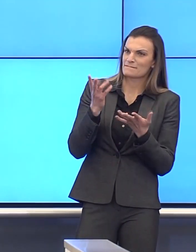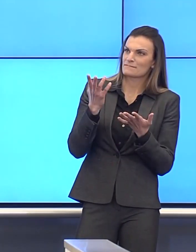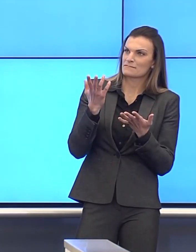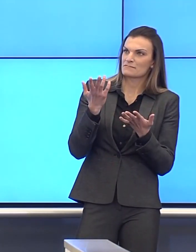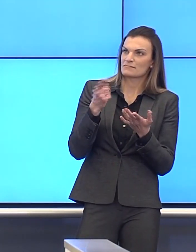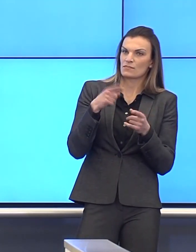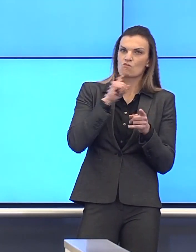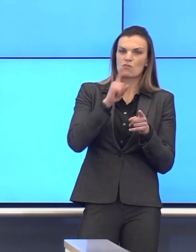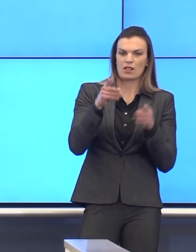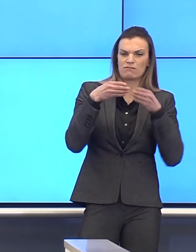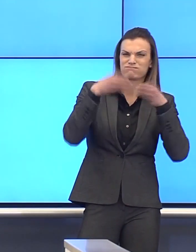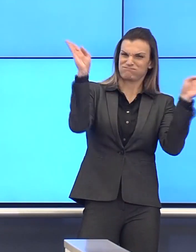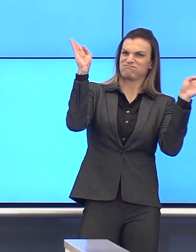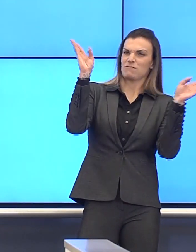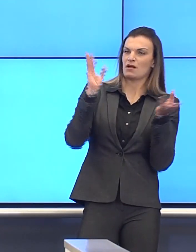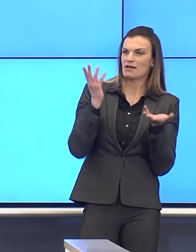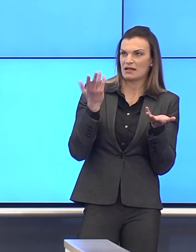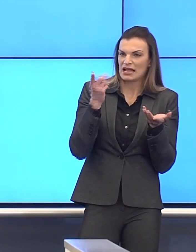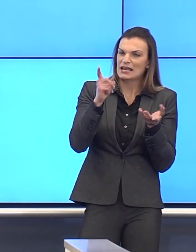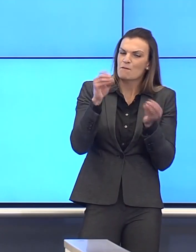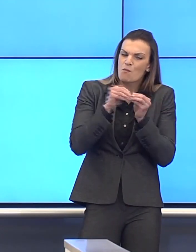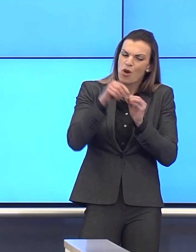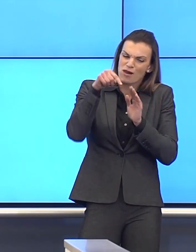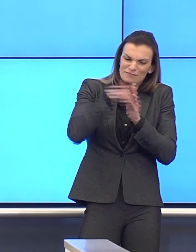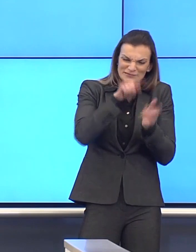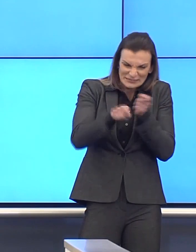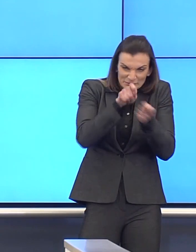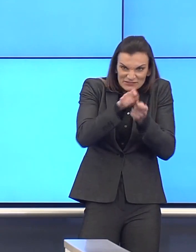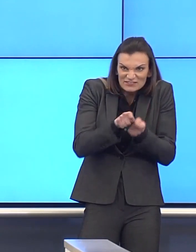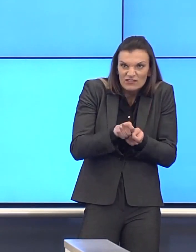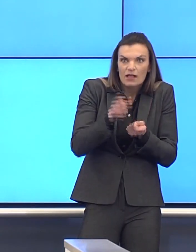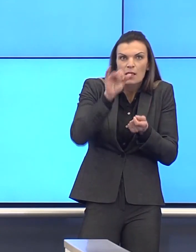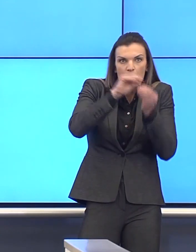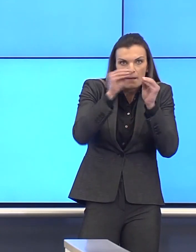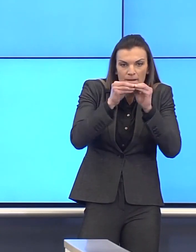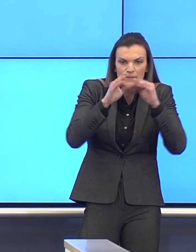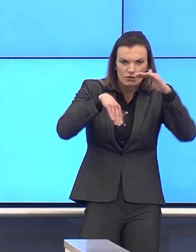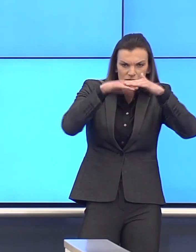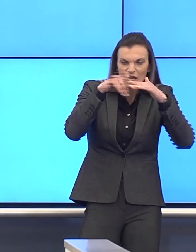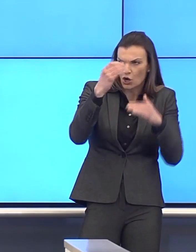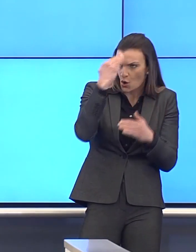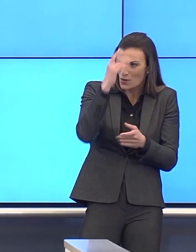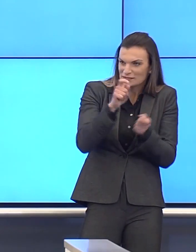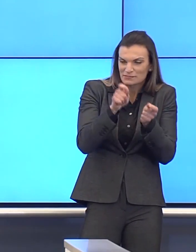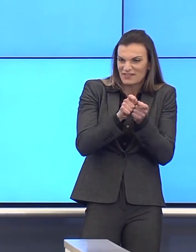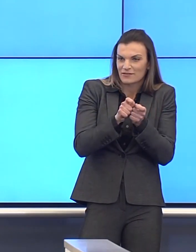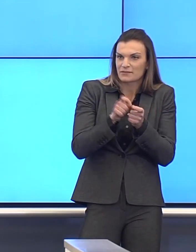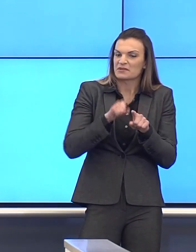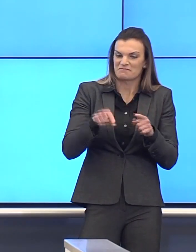MOVING FROM FOUR TO FIVE. THESE SEEM VERY SUBJECTIVE STANDARDS WHY NOT PUT FORTH SOME